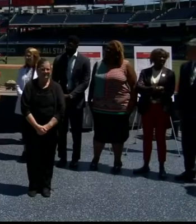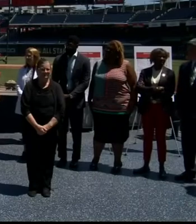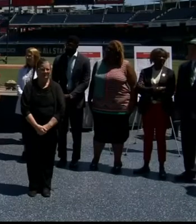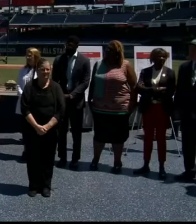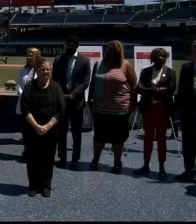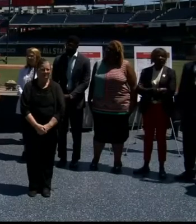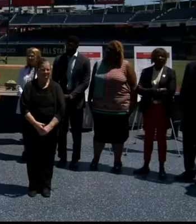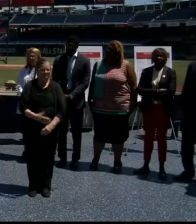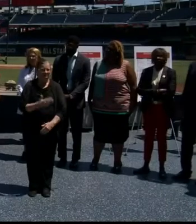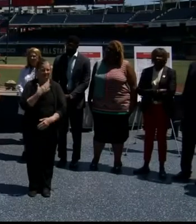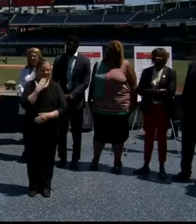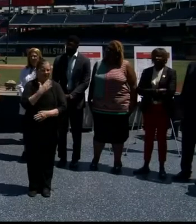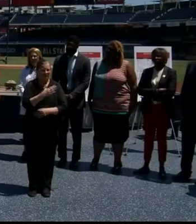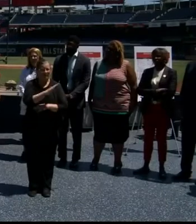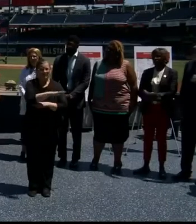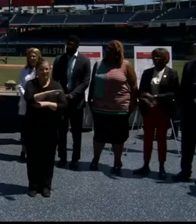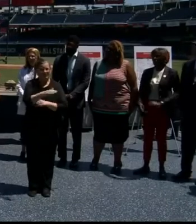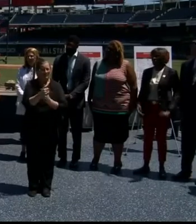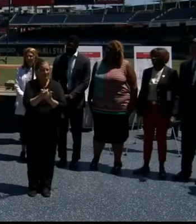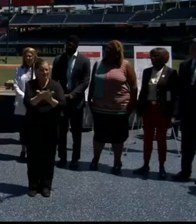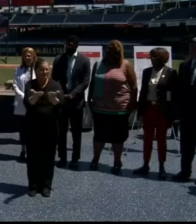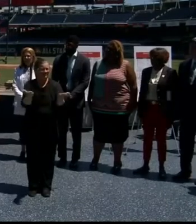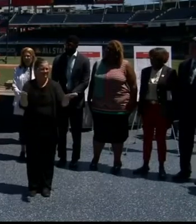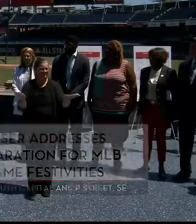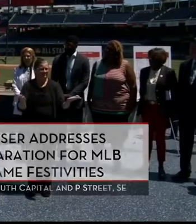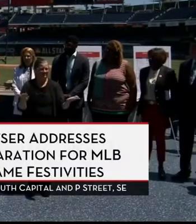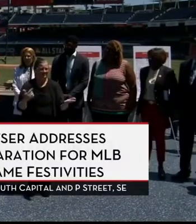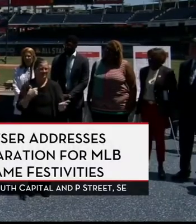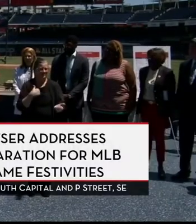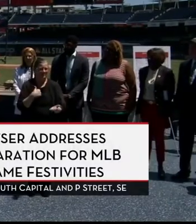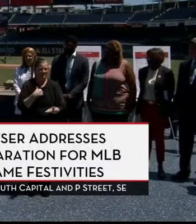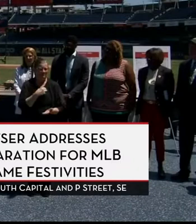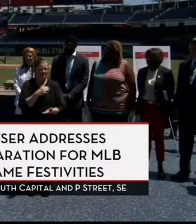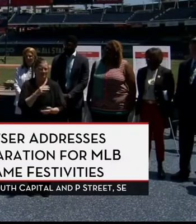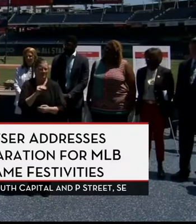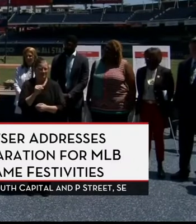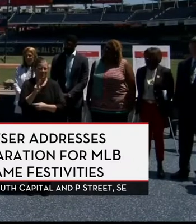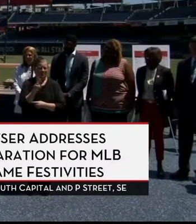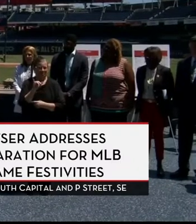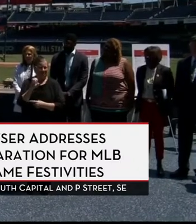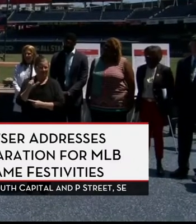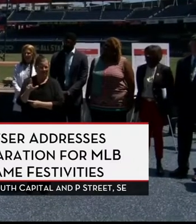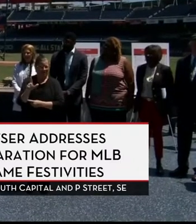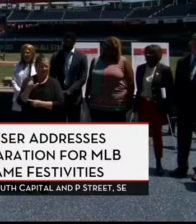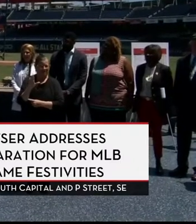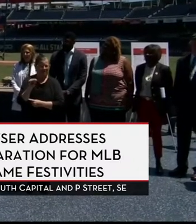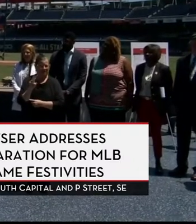GOOD AFTERNOON, EVERYBODY, I'M MURIEL BOWSER, I AM THE MAYOR OF WASHINGTON, D.C.